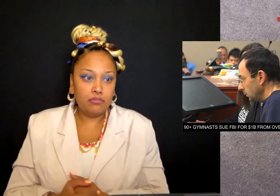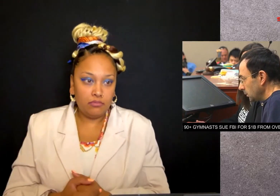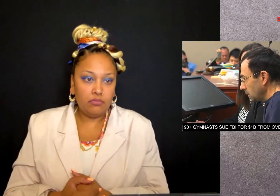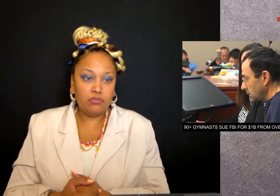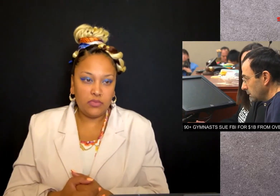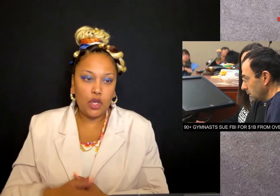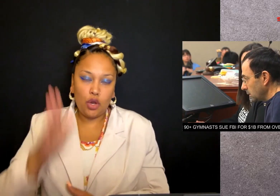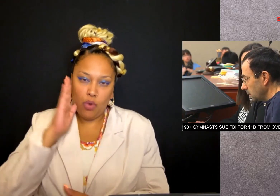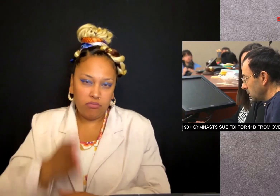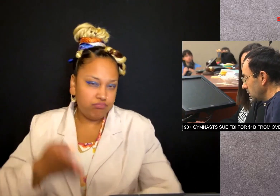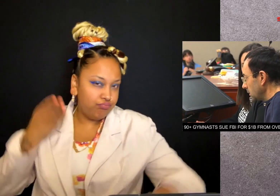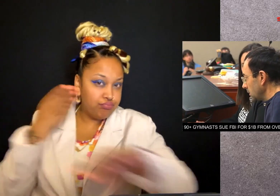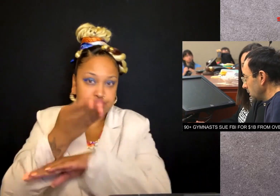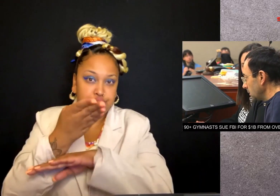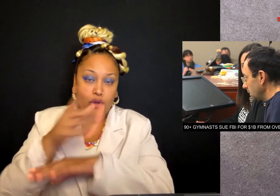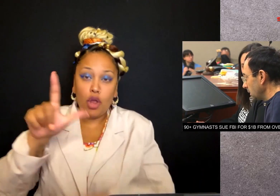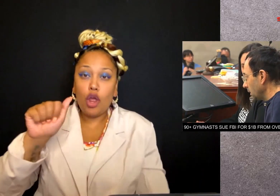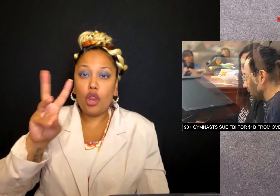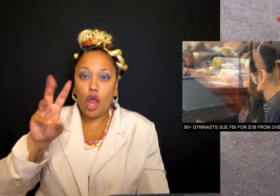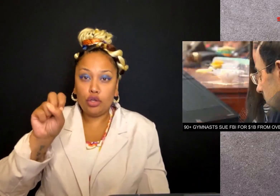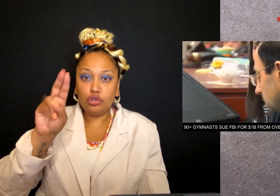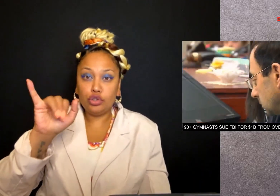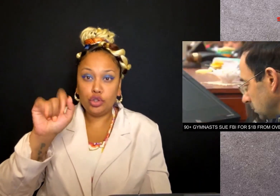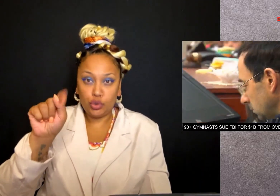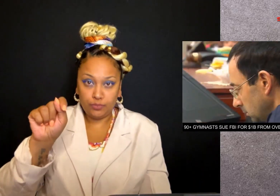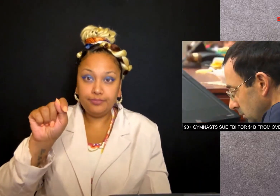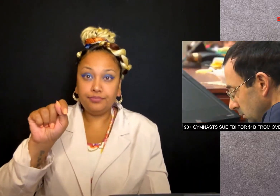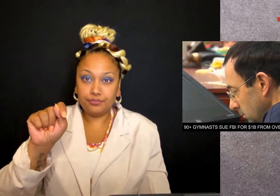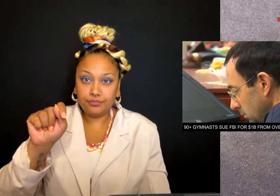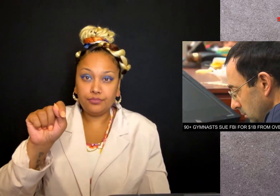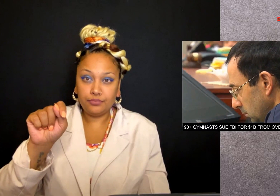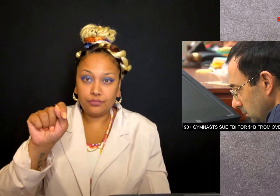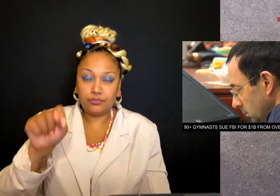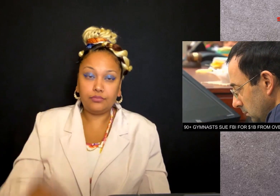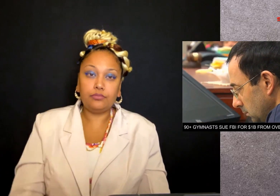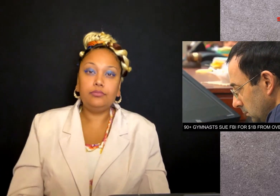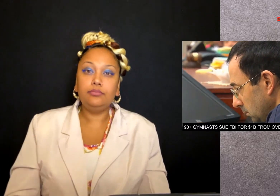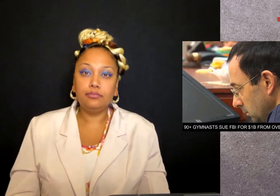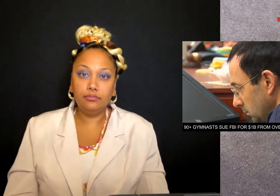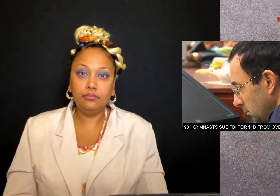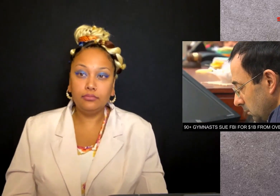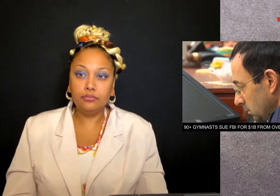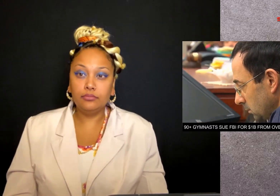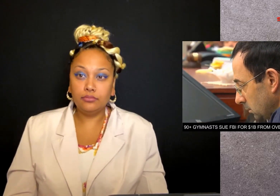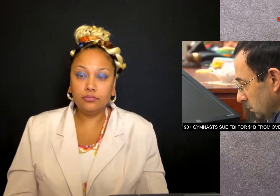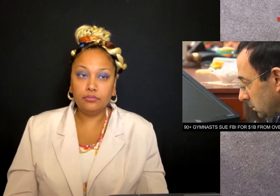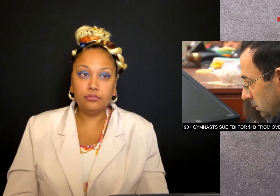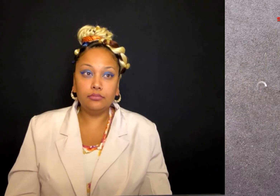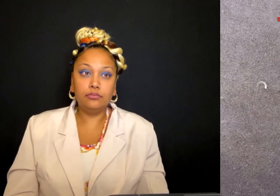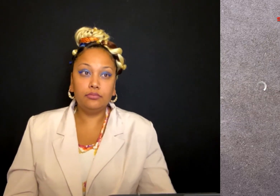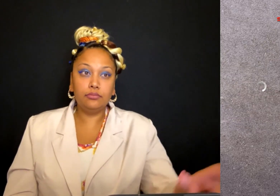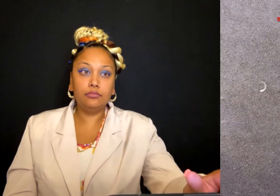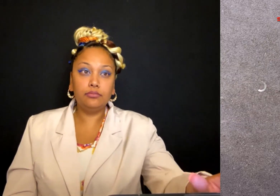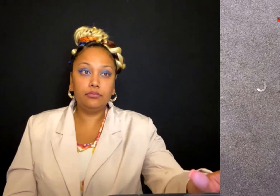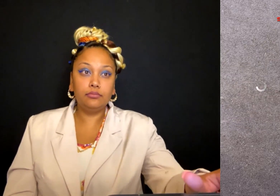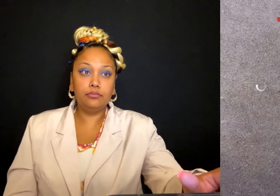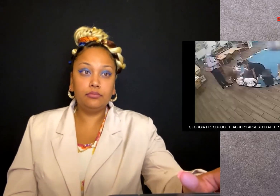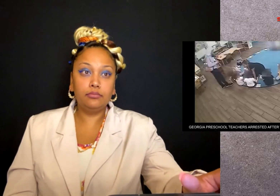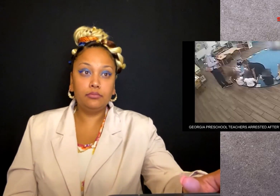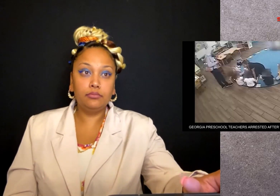can file a lawsuit